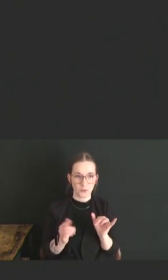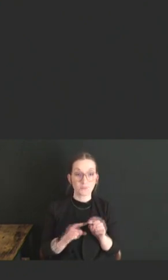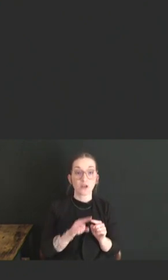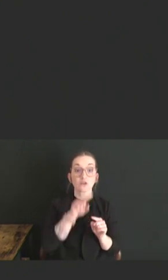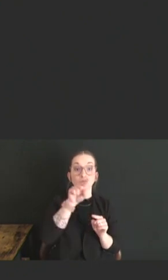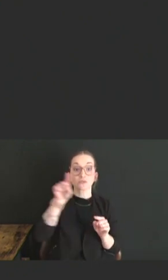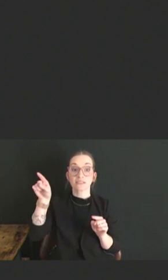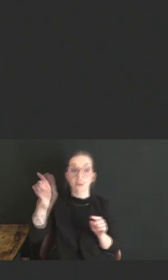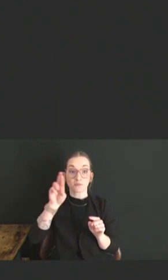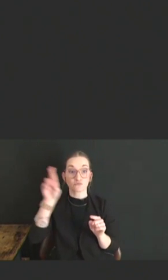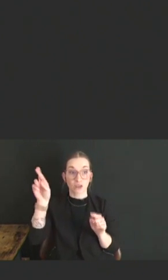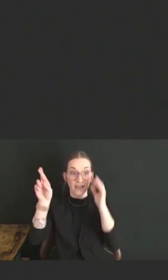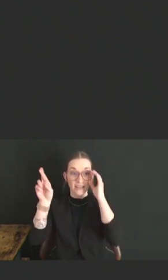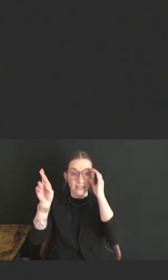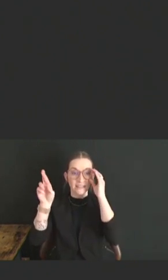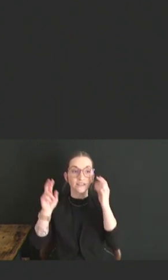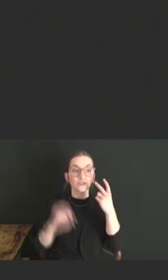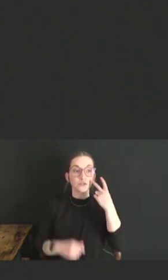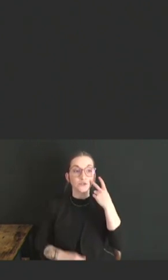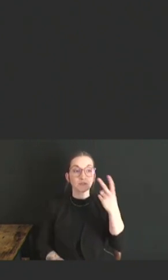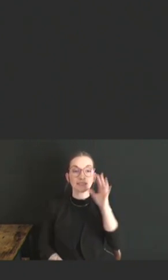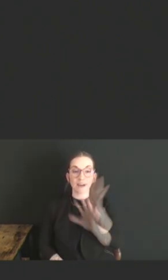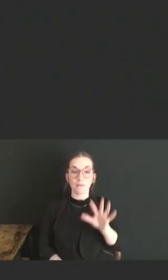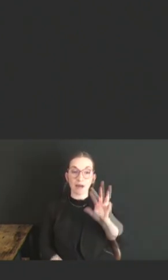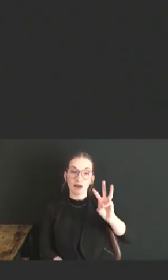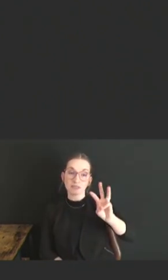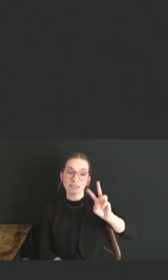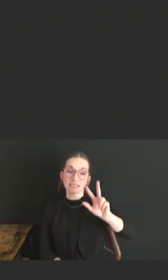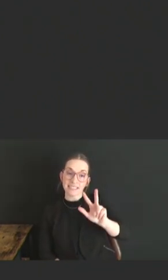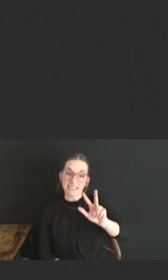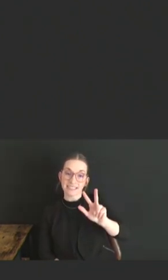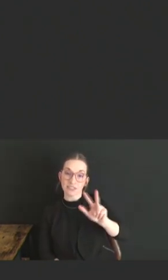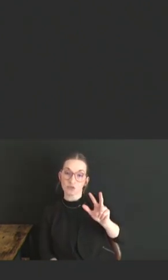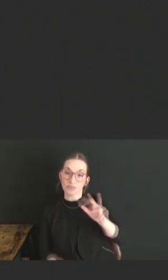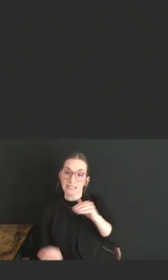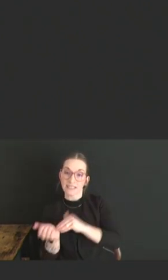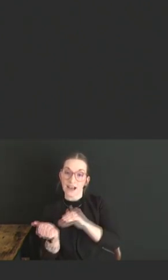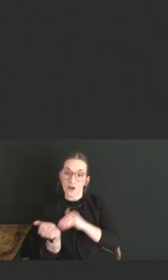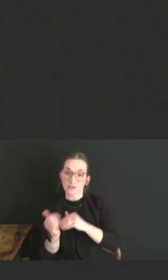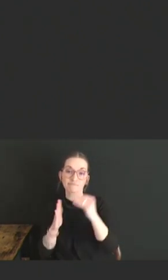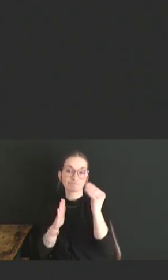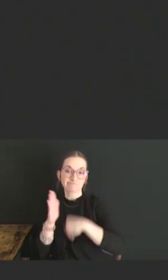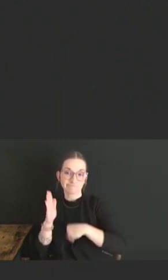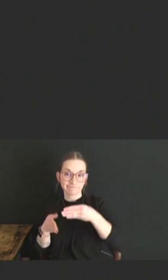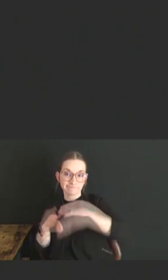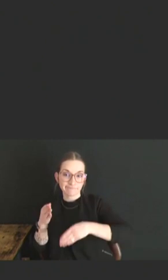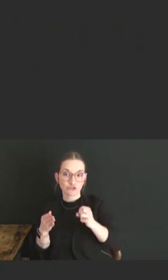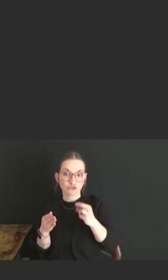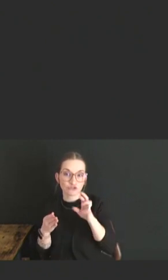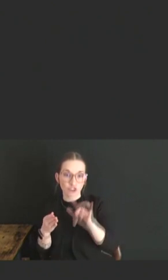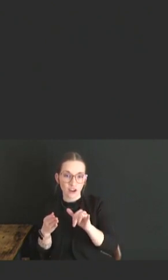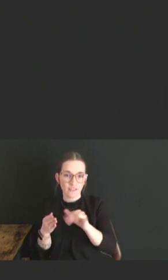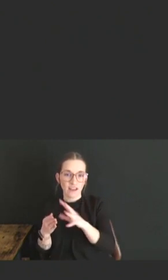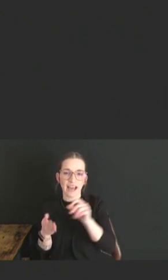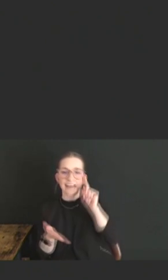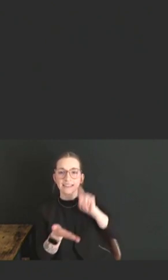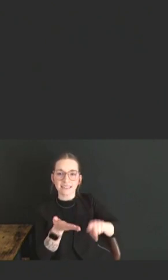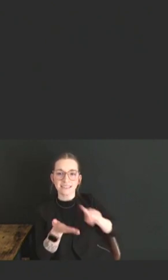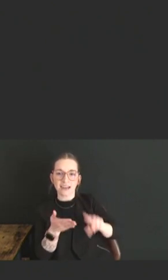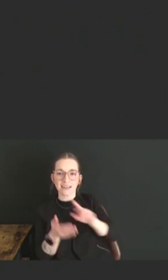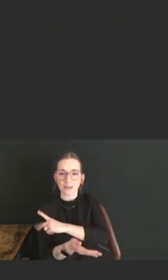63 healthcare providers completed a survey and conducted patient follow-up since the time of the